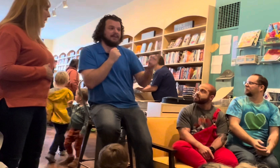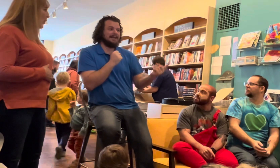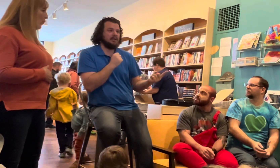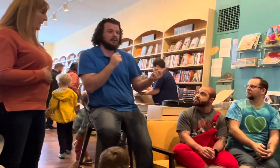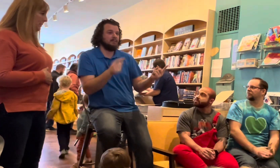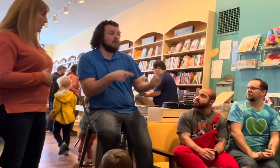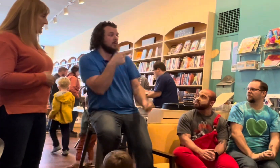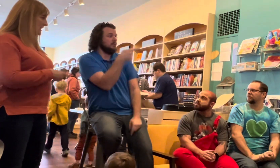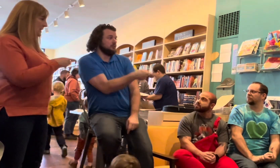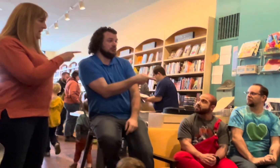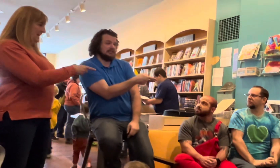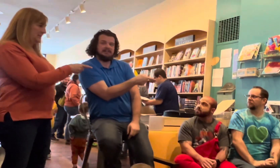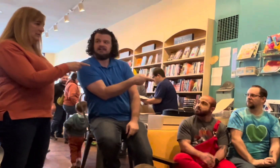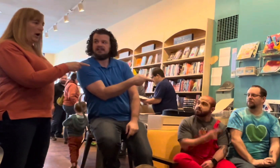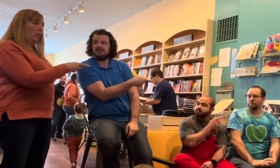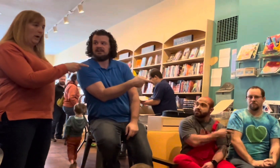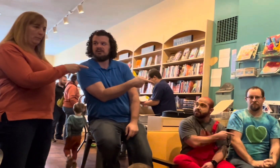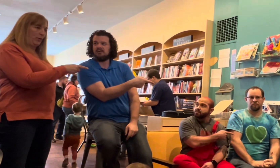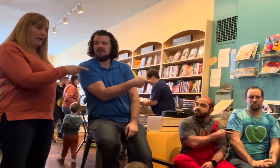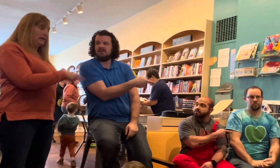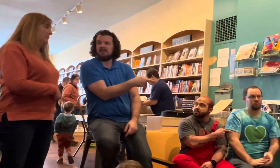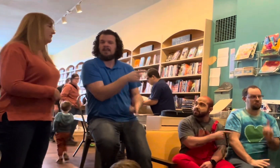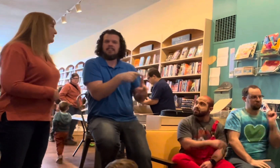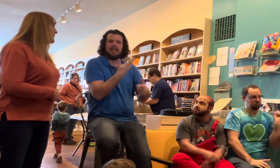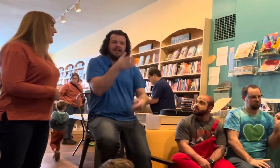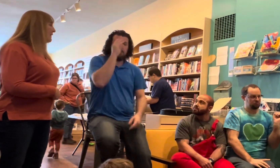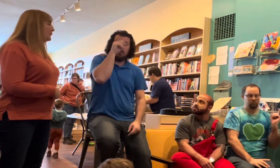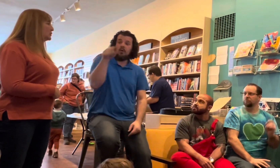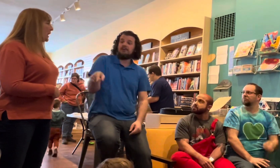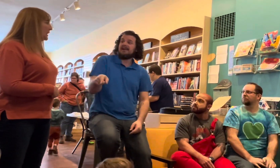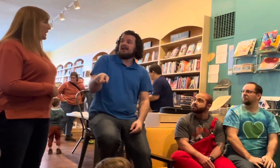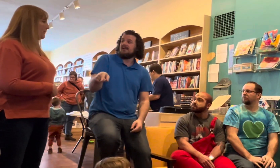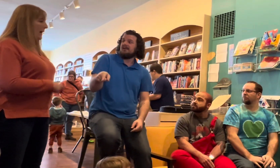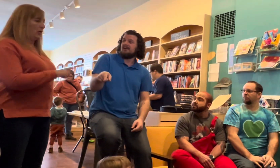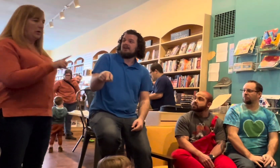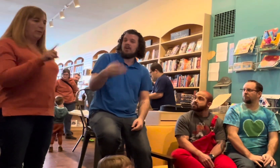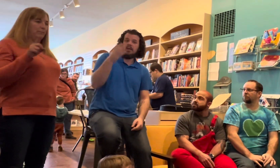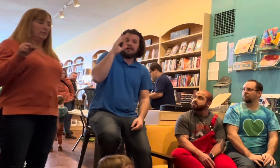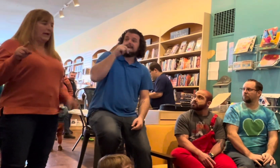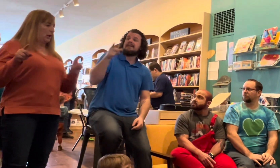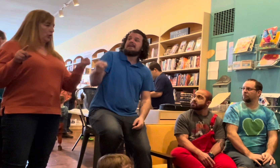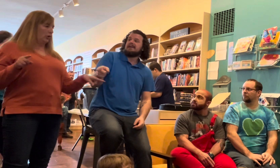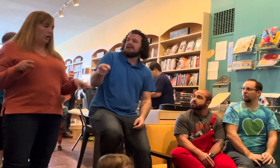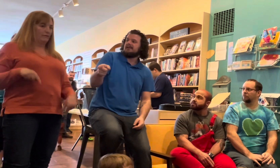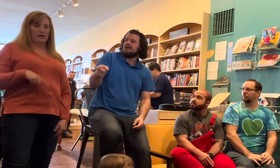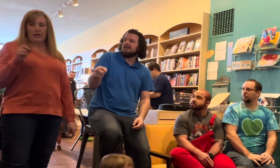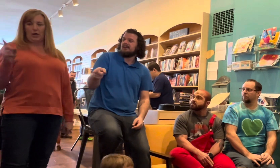about one person: it's a one point. If talking about, like, a girl over here,